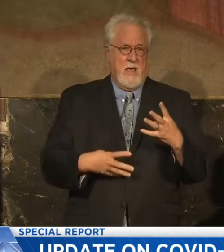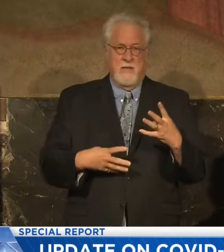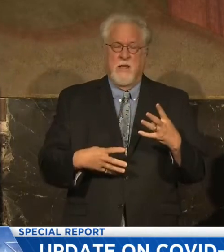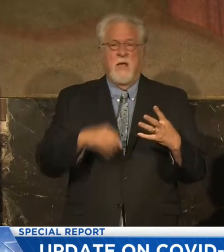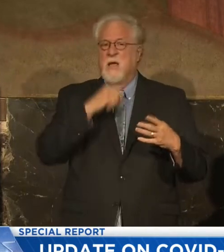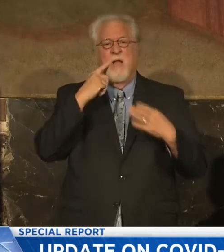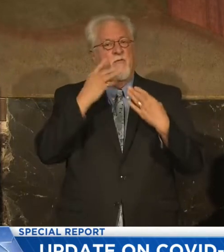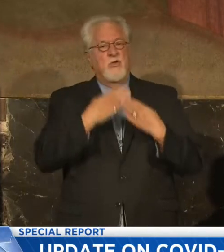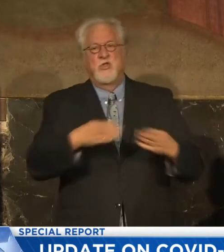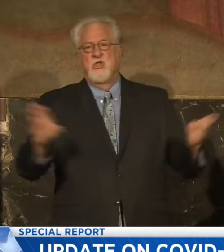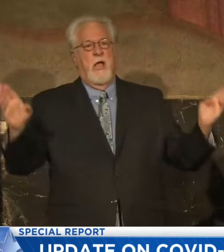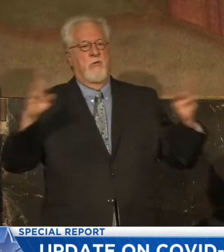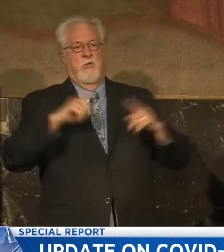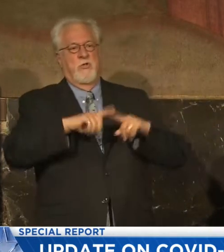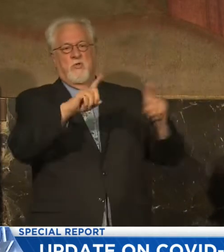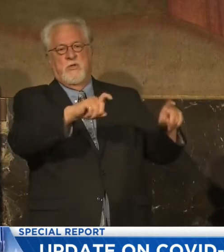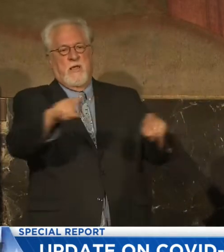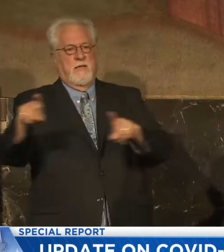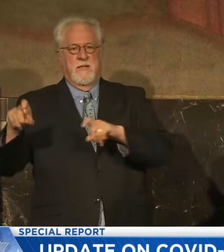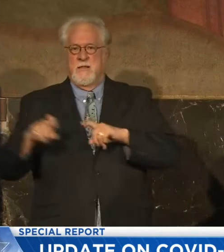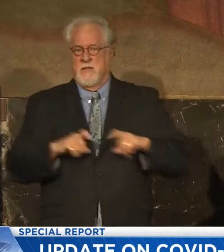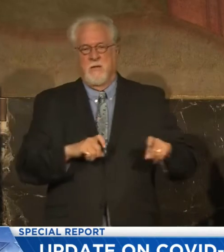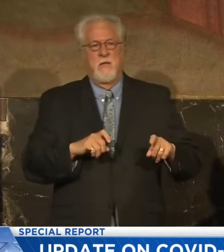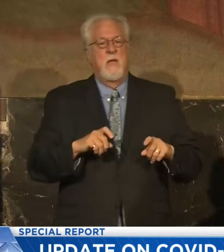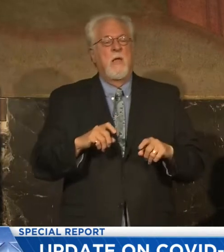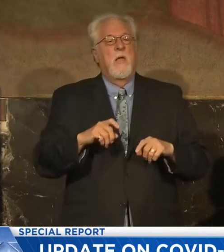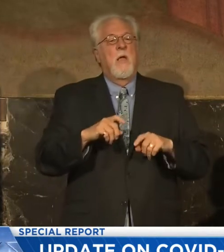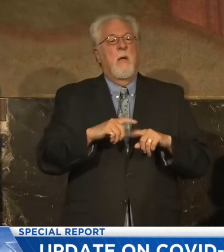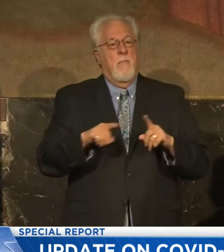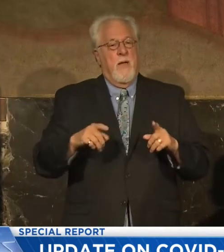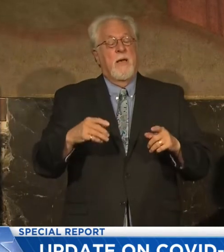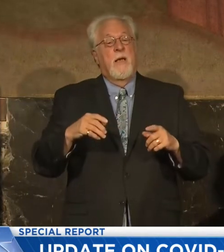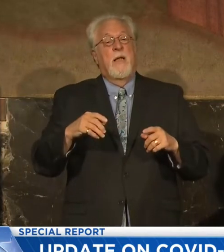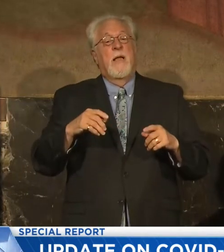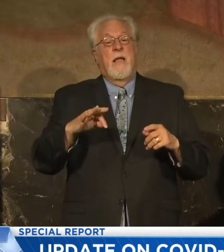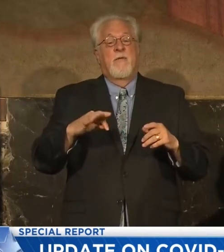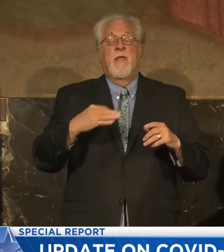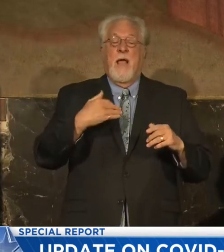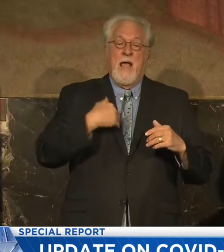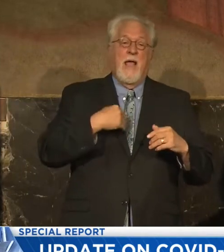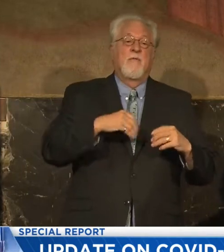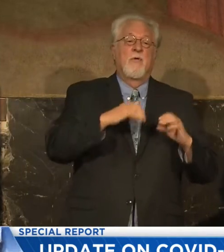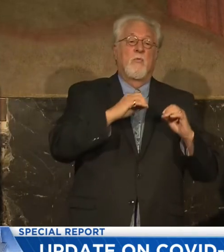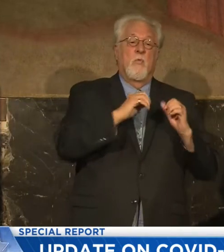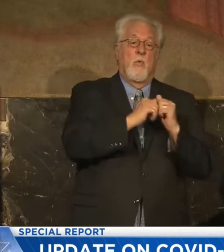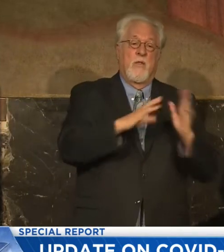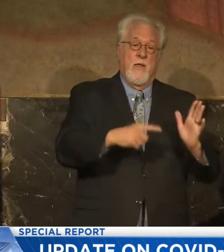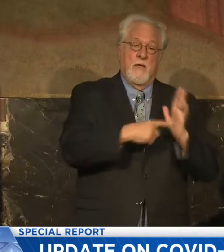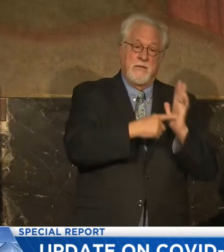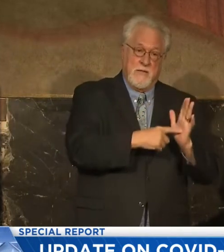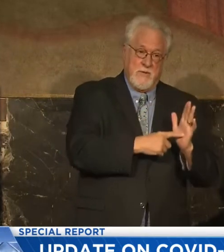POINT? WELL, AS I MENTIONED EARLIER, WE'RE STILL FOLLOWING THE CDC GUIDES, WHICH IS NOT FOR THE